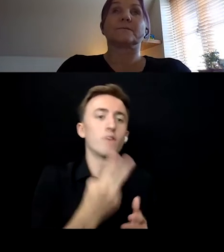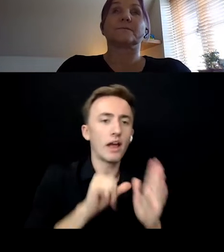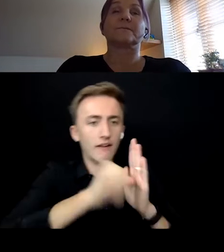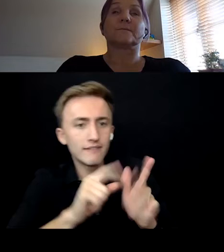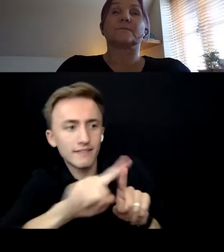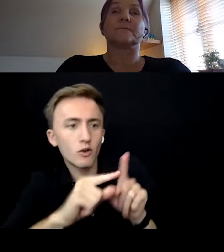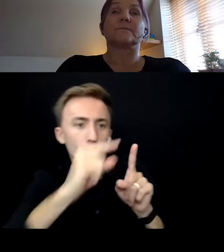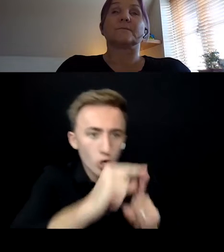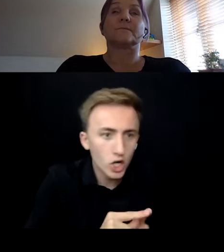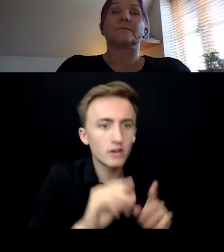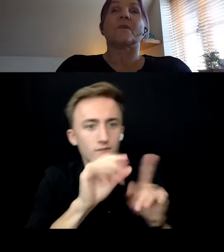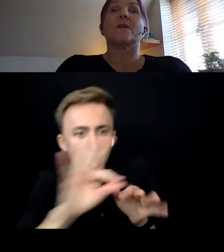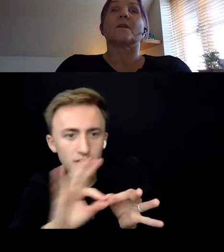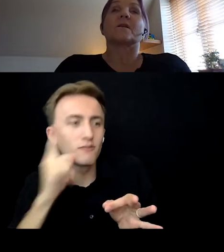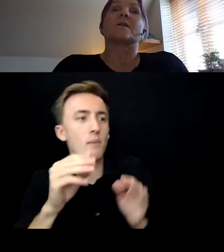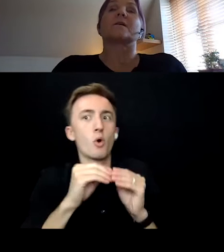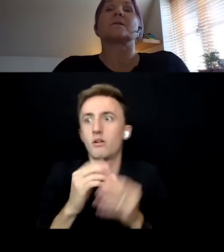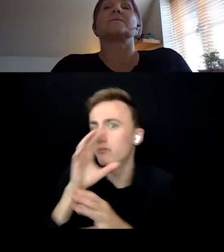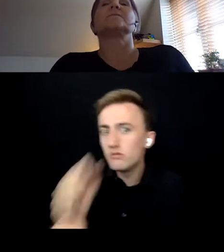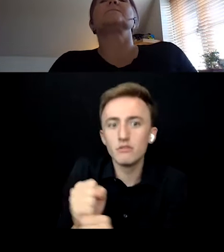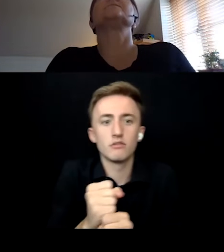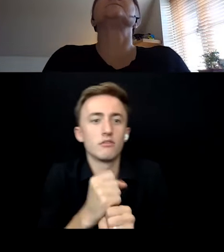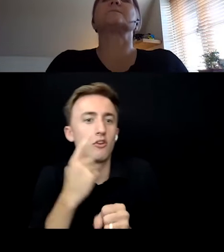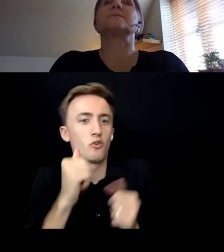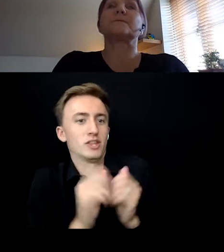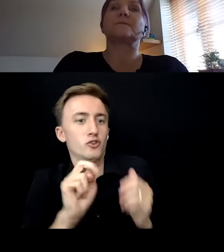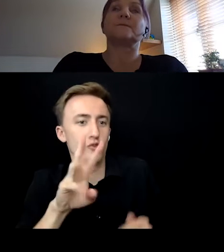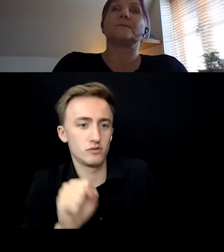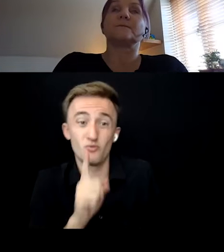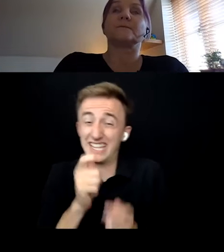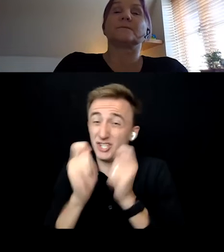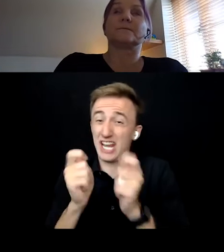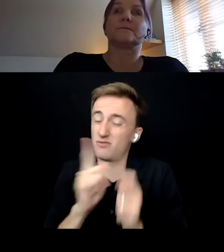of the news. The changes in the news delivery are subtle, but it is easier to tell when a